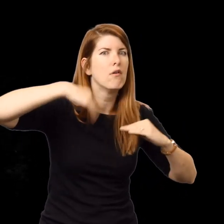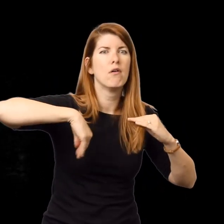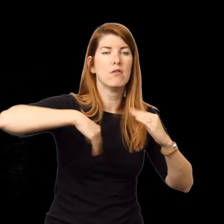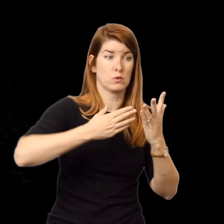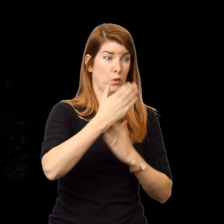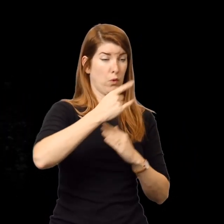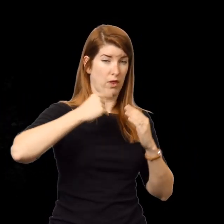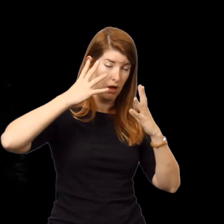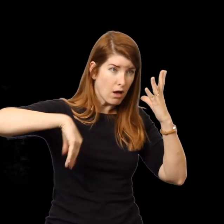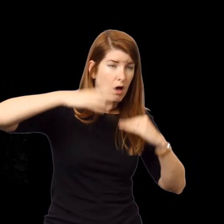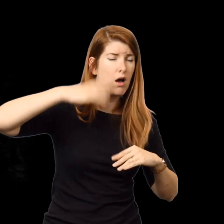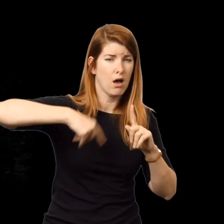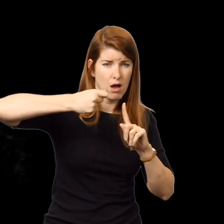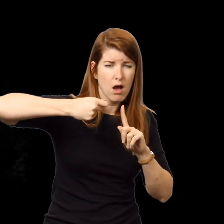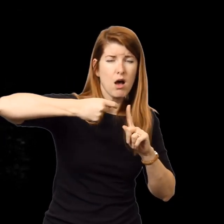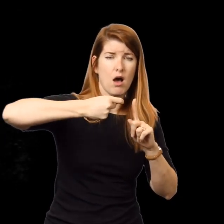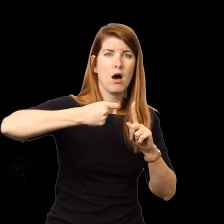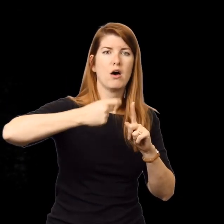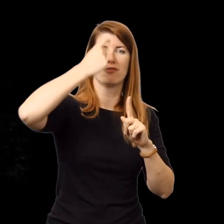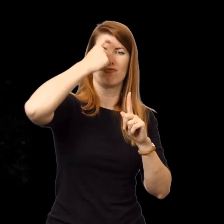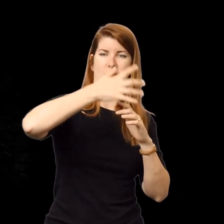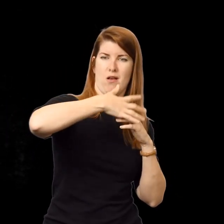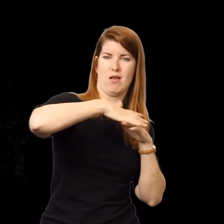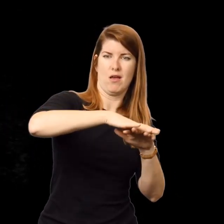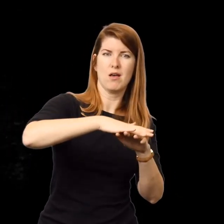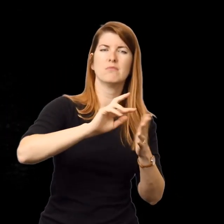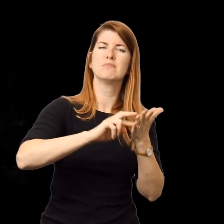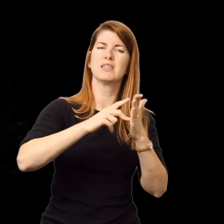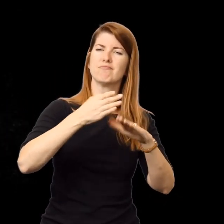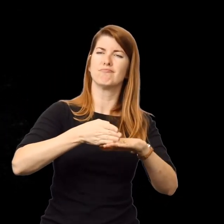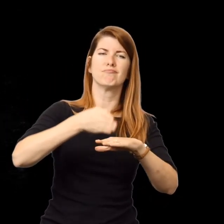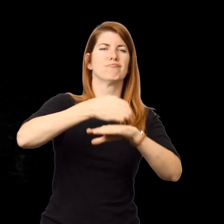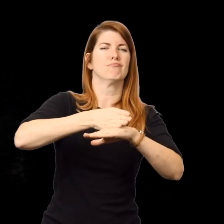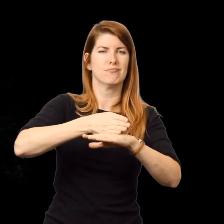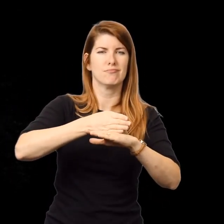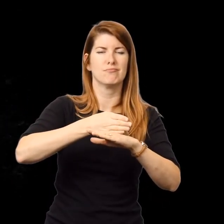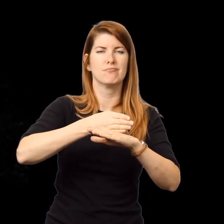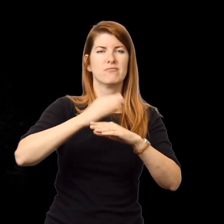The more the connections, the more integrated the brain is, the better the brain functions.